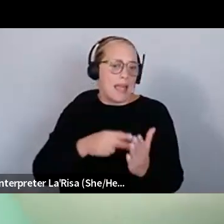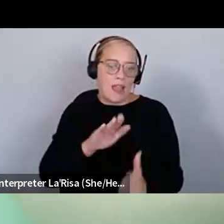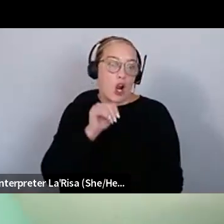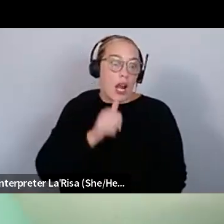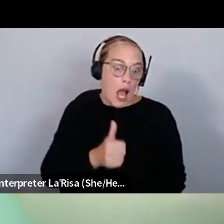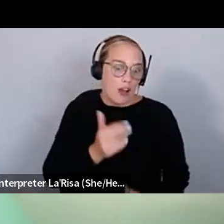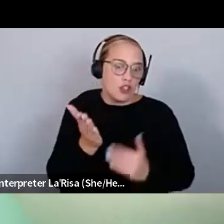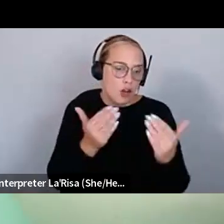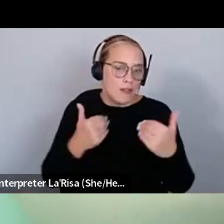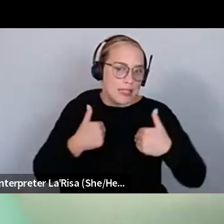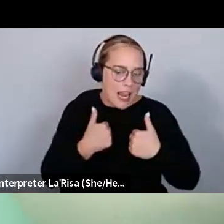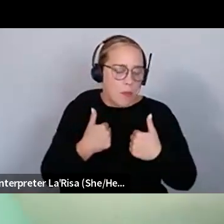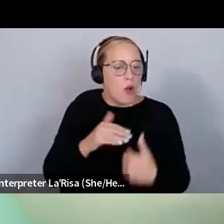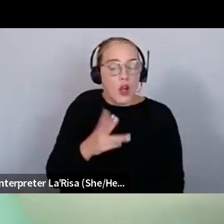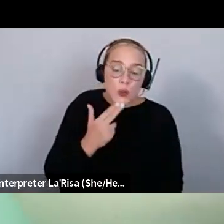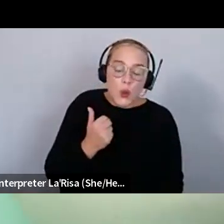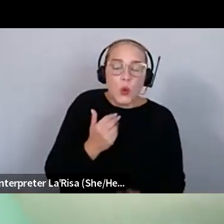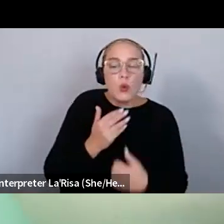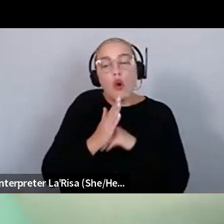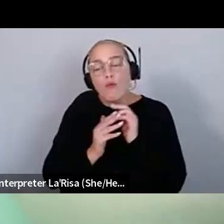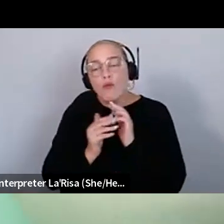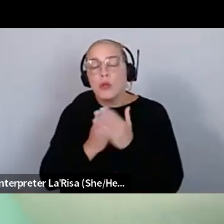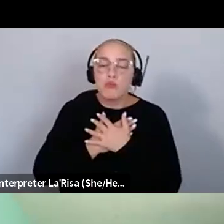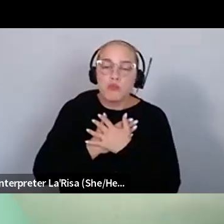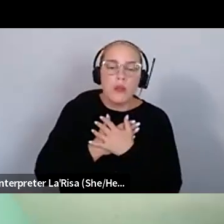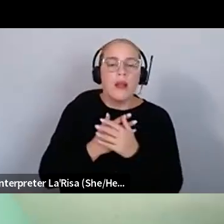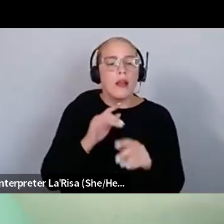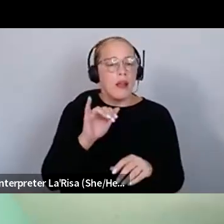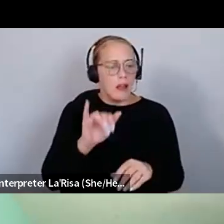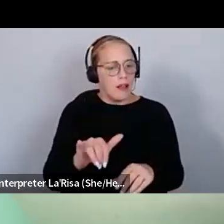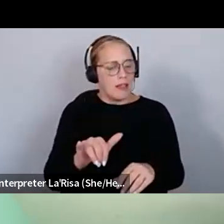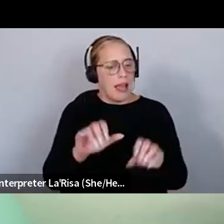not mean they are not service animals. It just means they are really cute